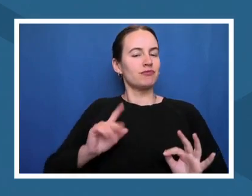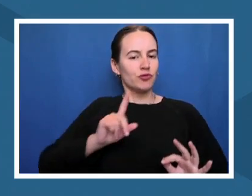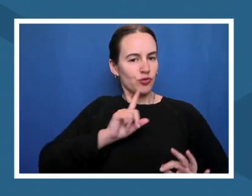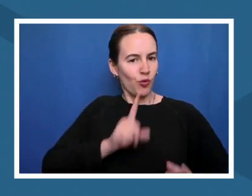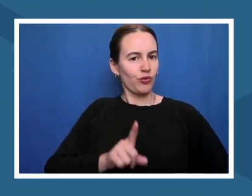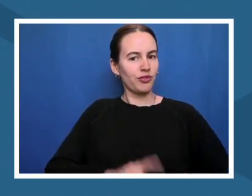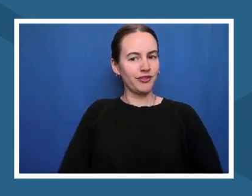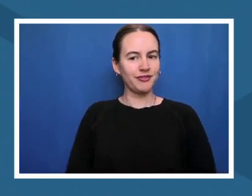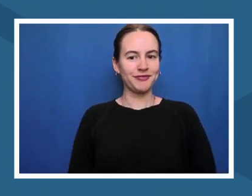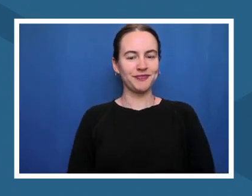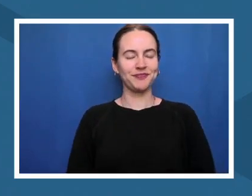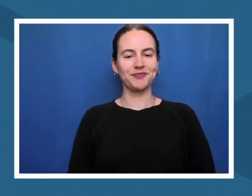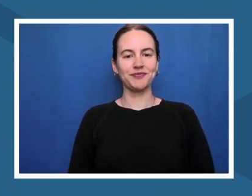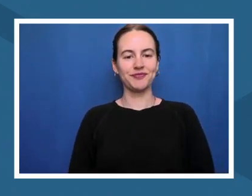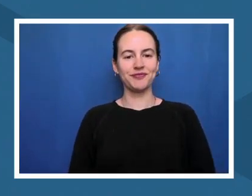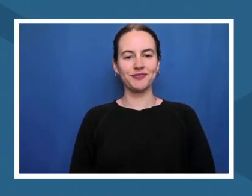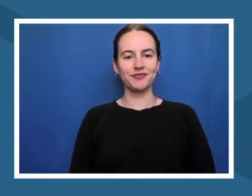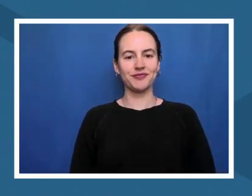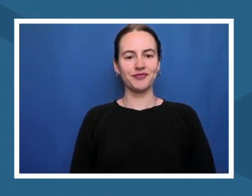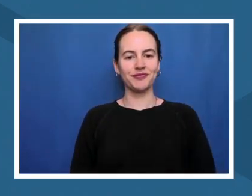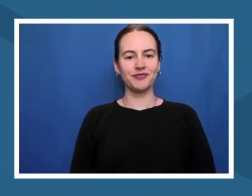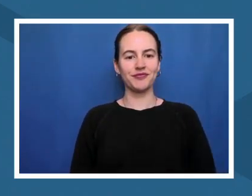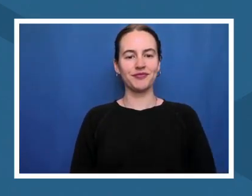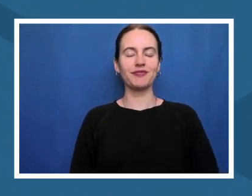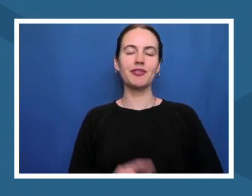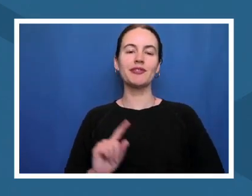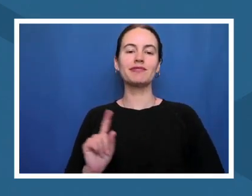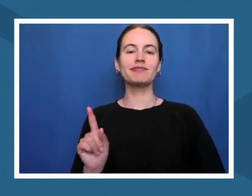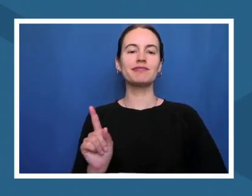you're floating in the breeze